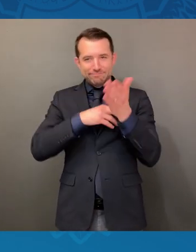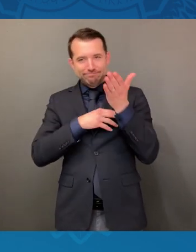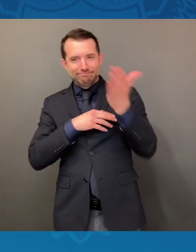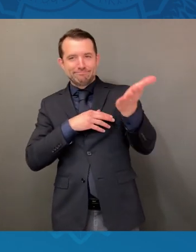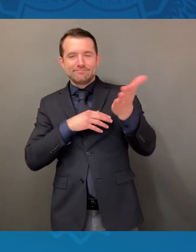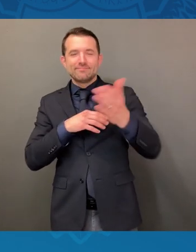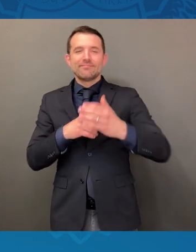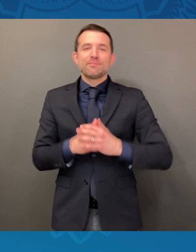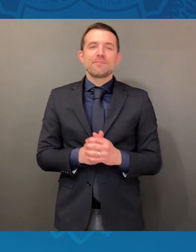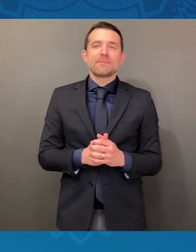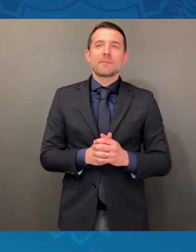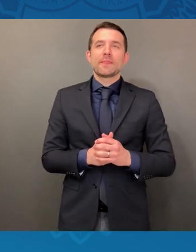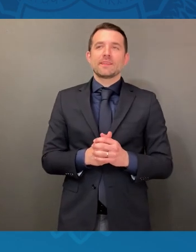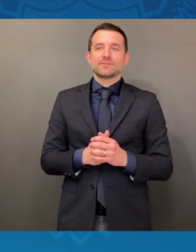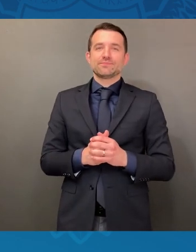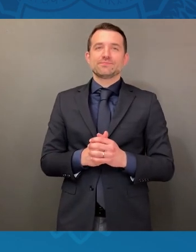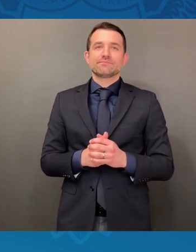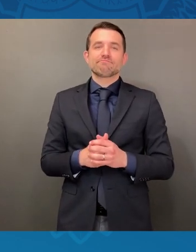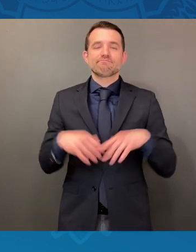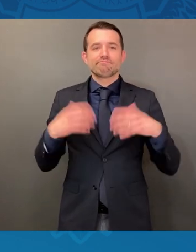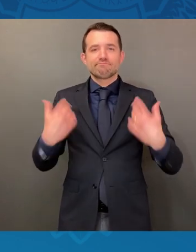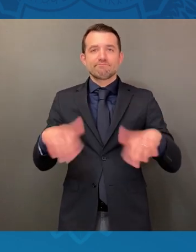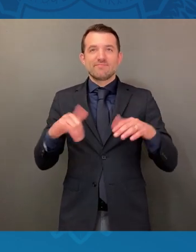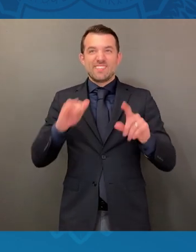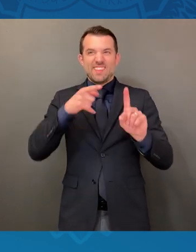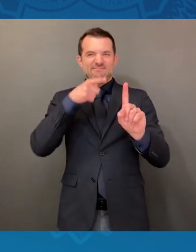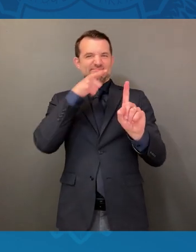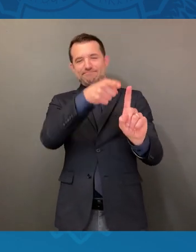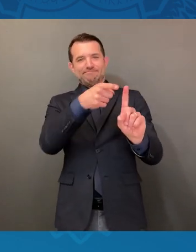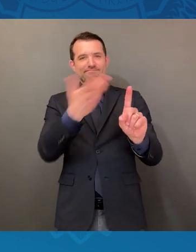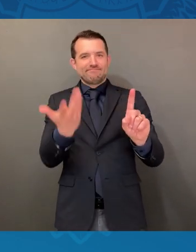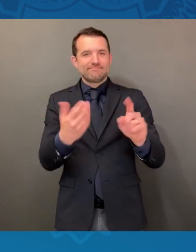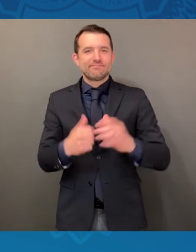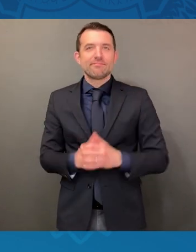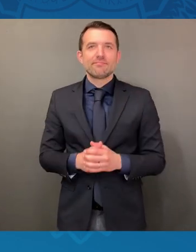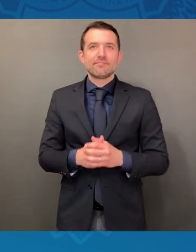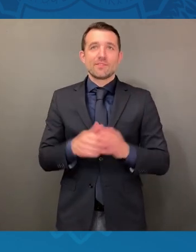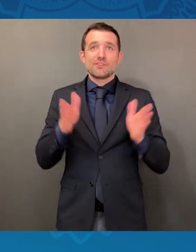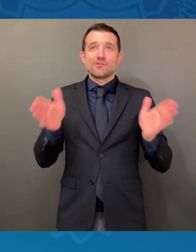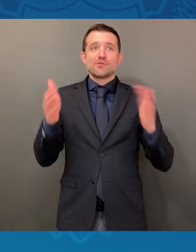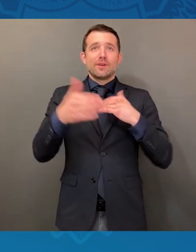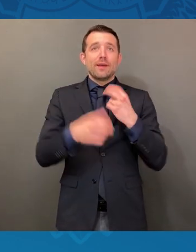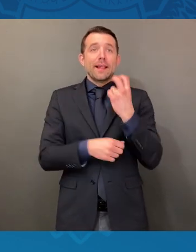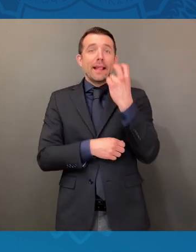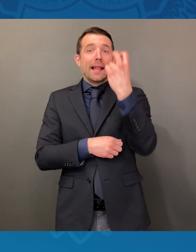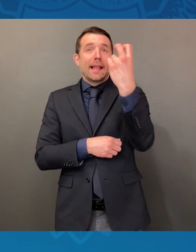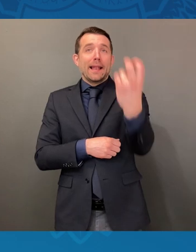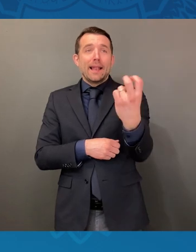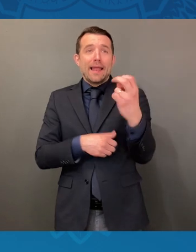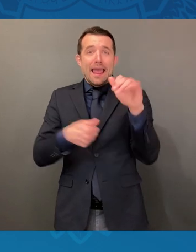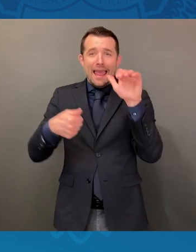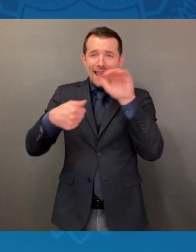Isn't that so like you just in the room always, but not requiring much in terms of acknowledgment.